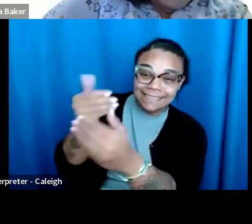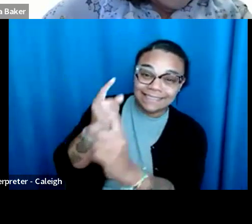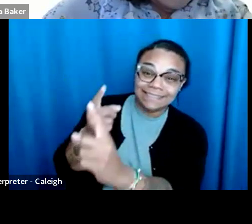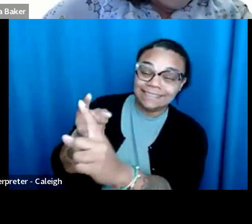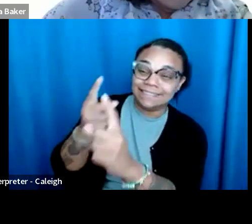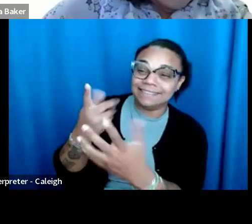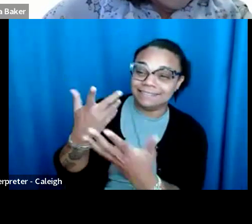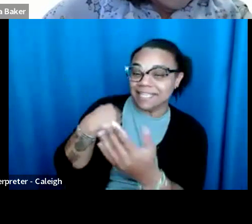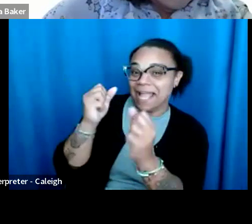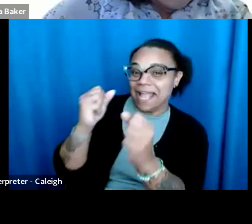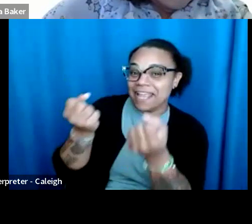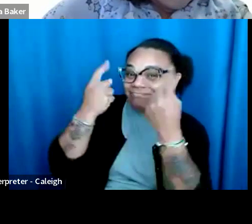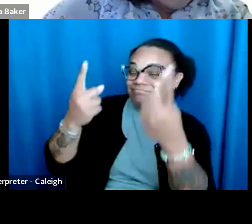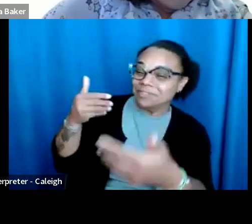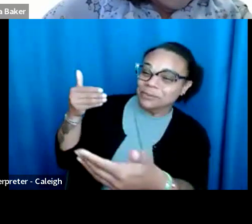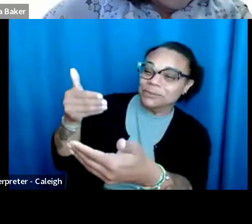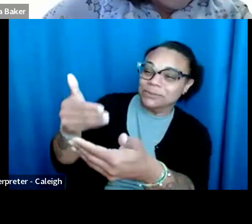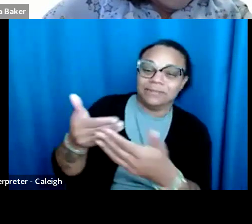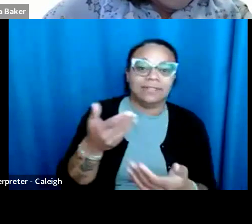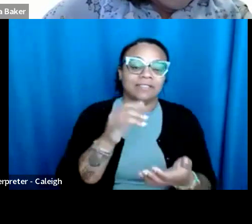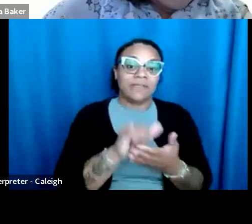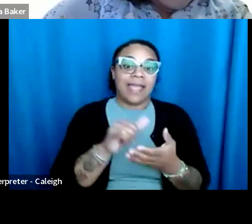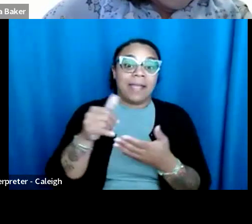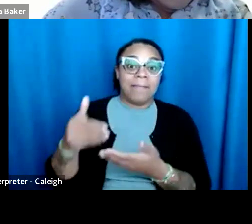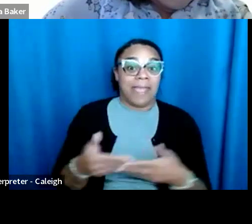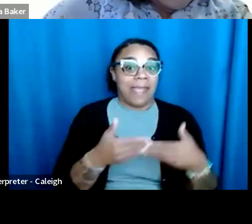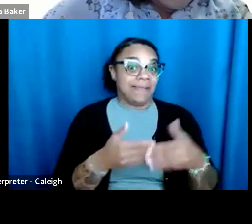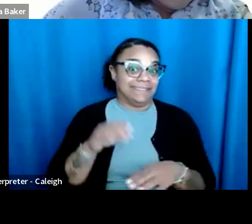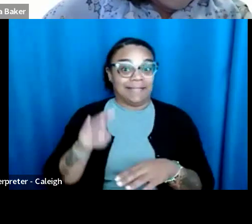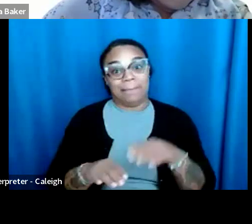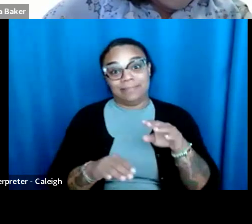then the baby steps, even if it's a winding road, I could get there.